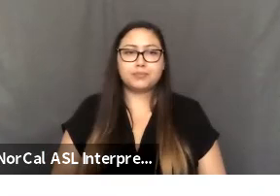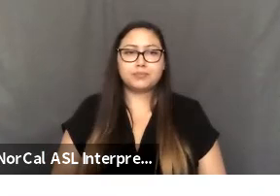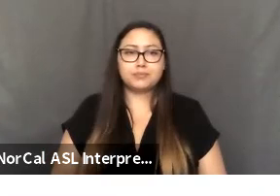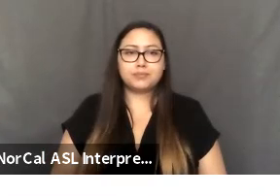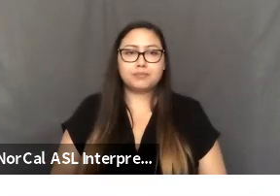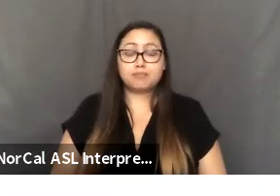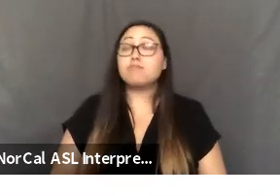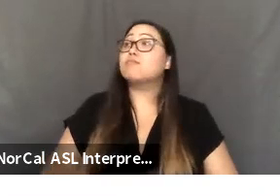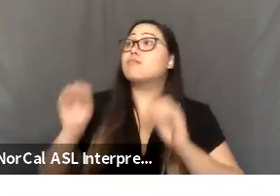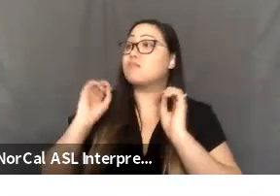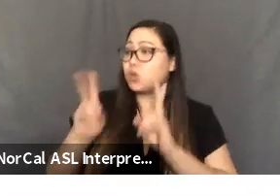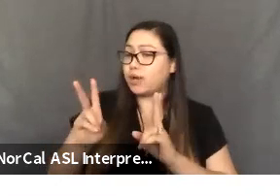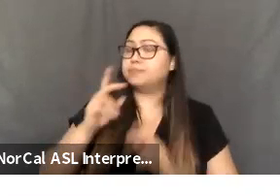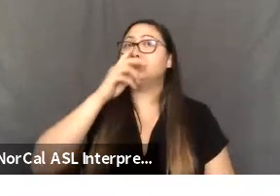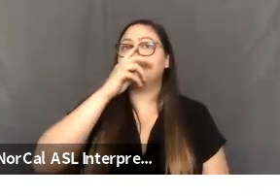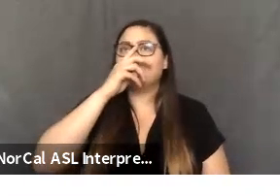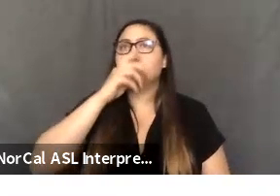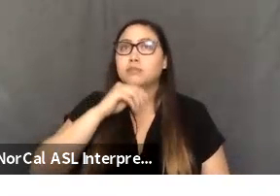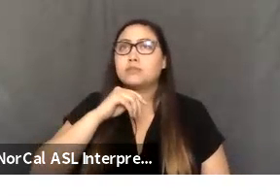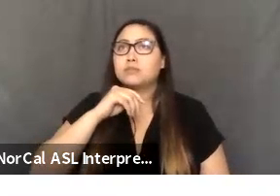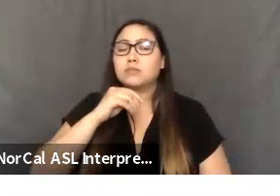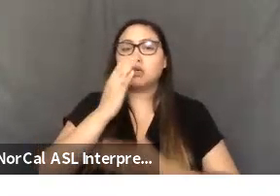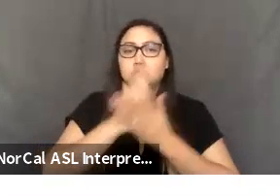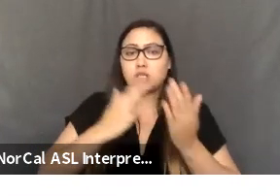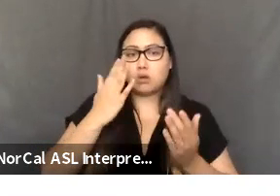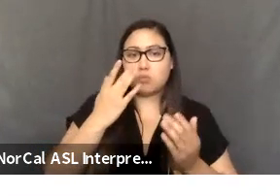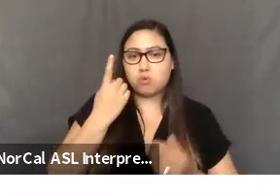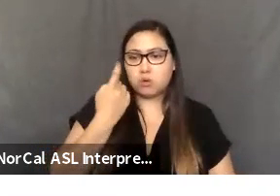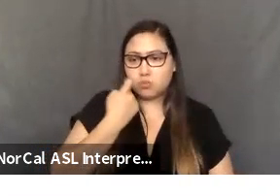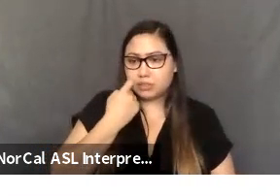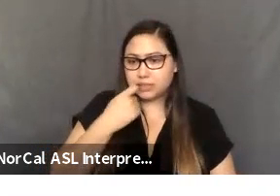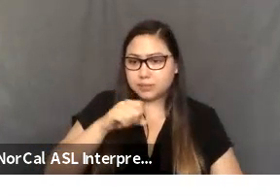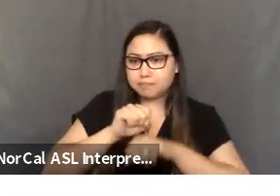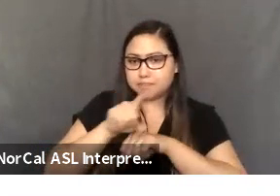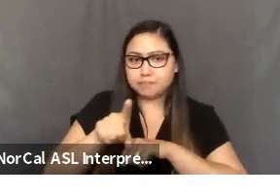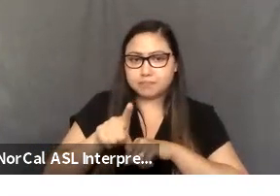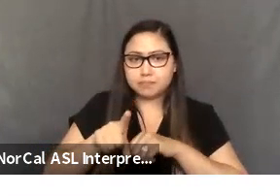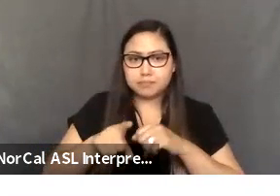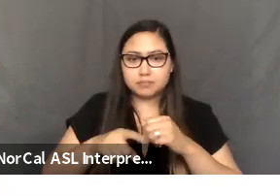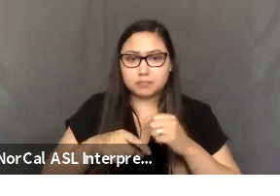Okay. Somebody just wrote in a little support to your answer of the previous